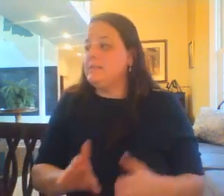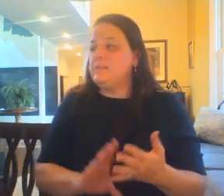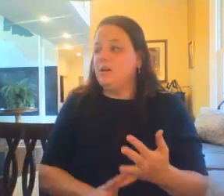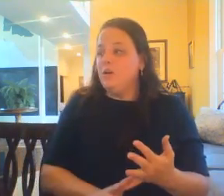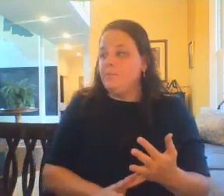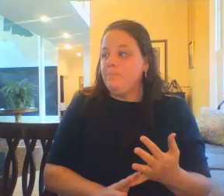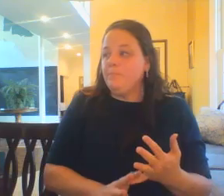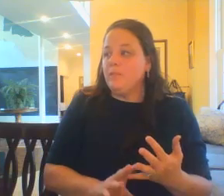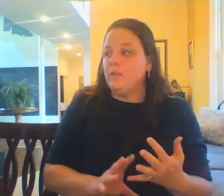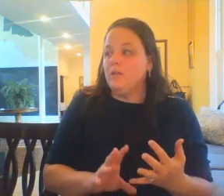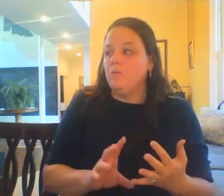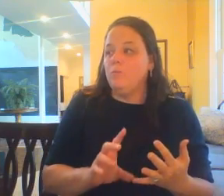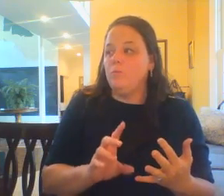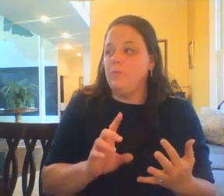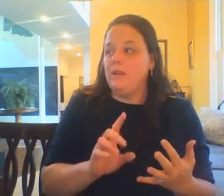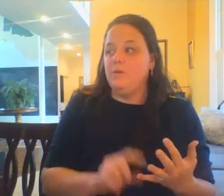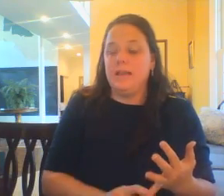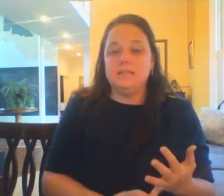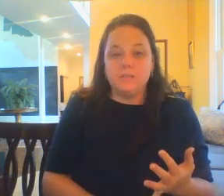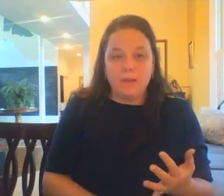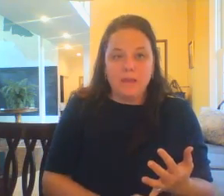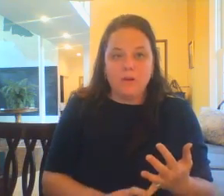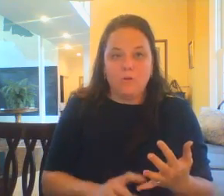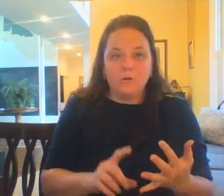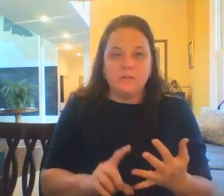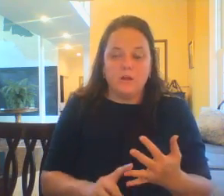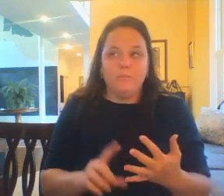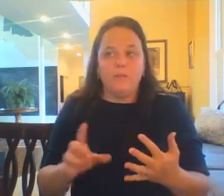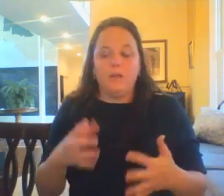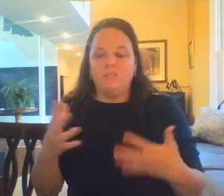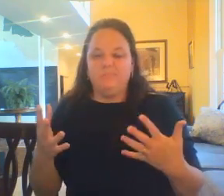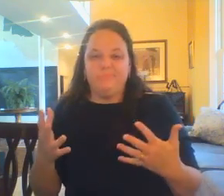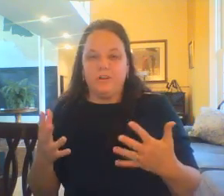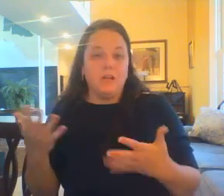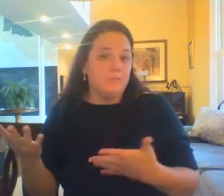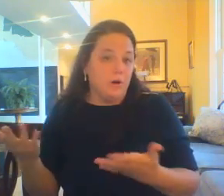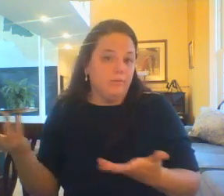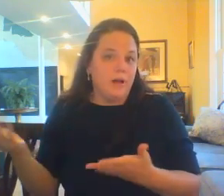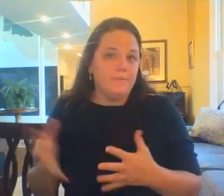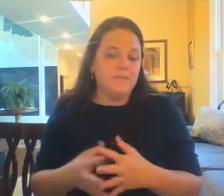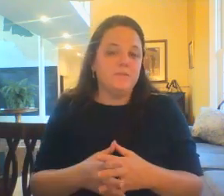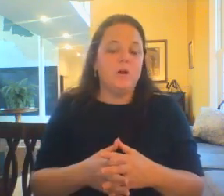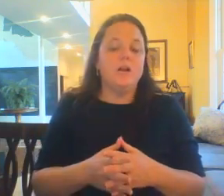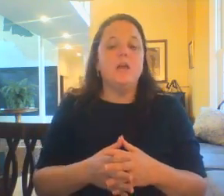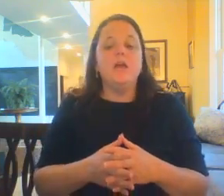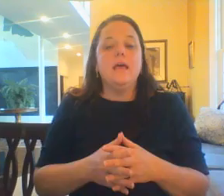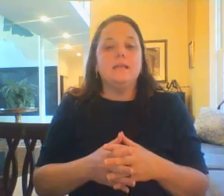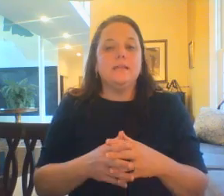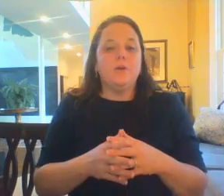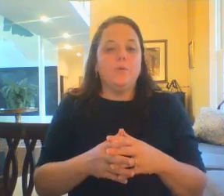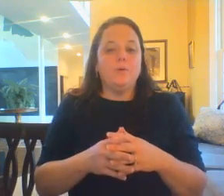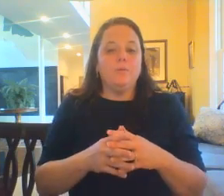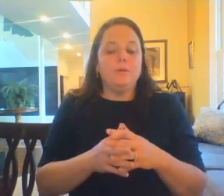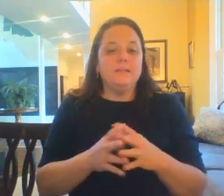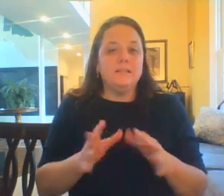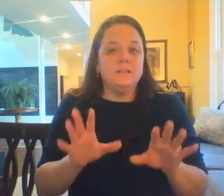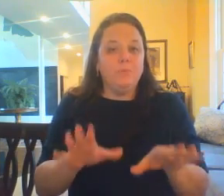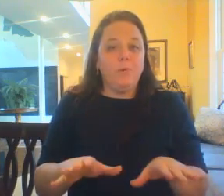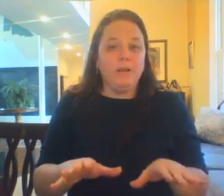dumb meaning you can't speak for dumb like they're not smart the opposite of